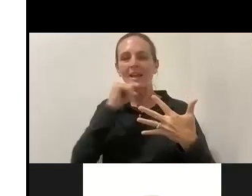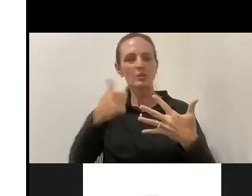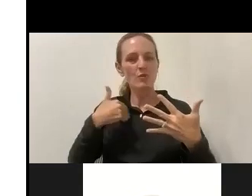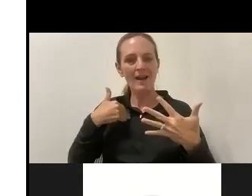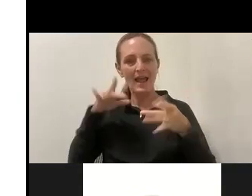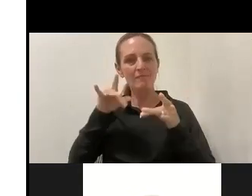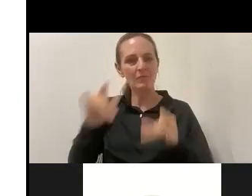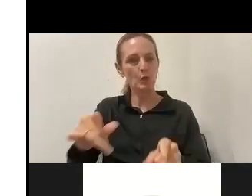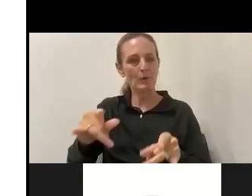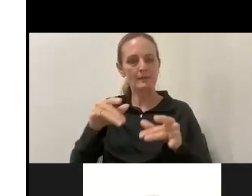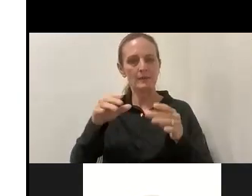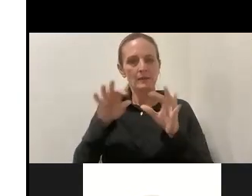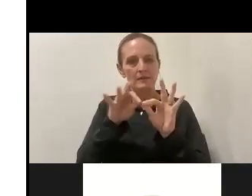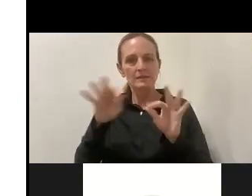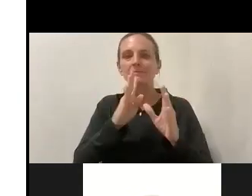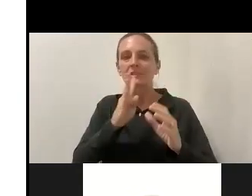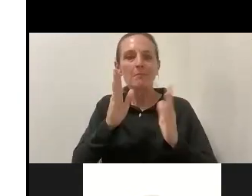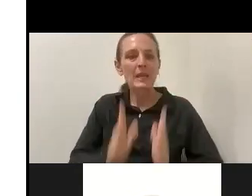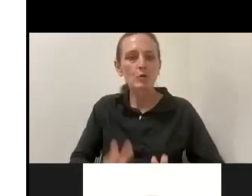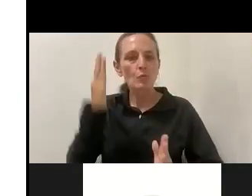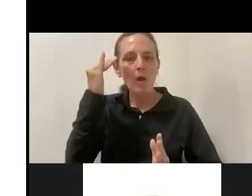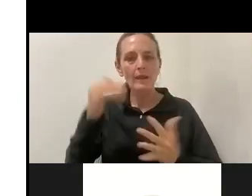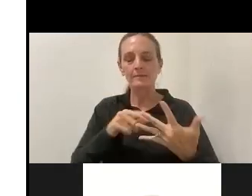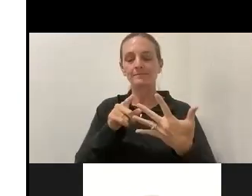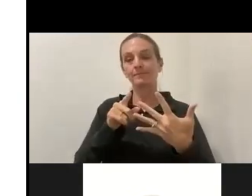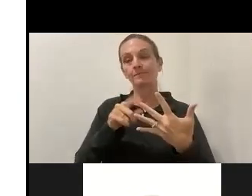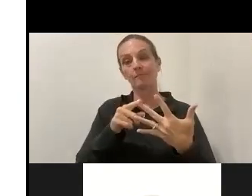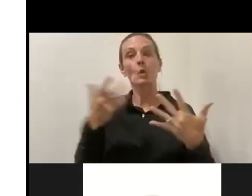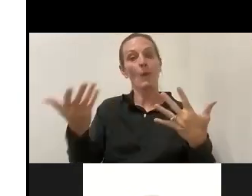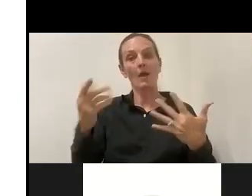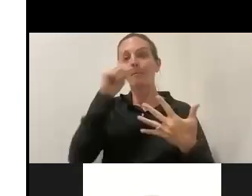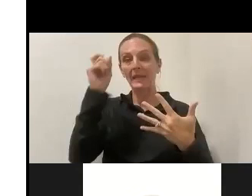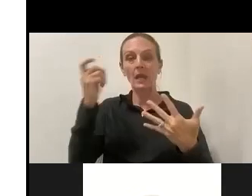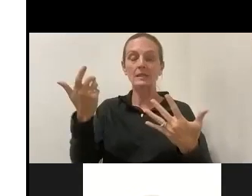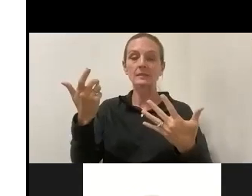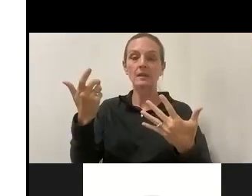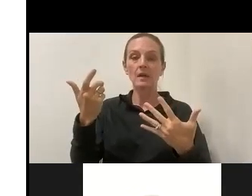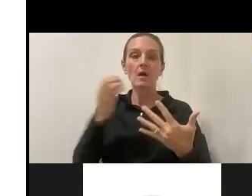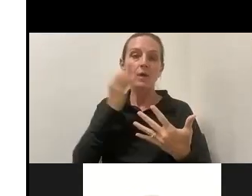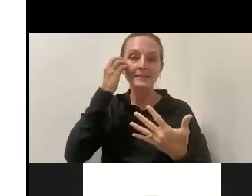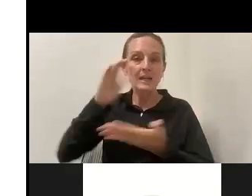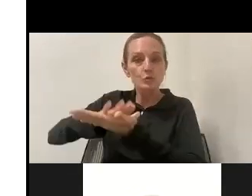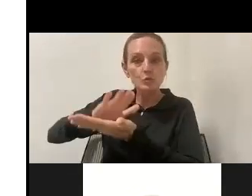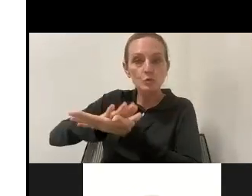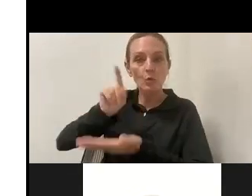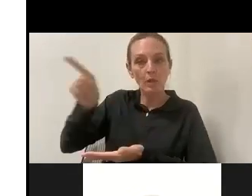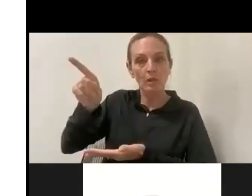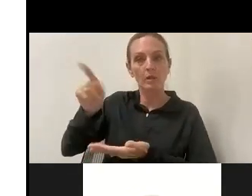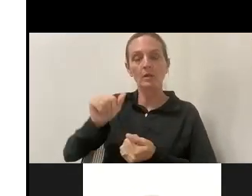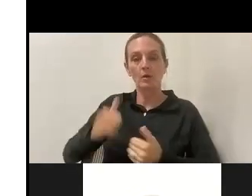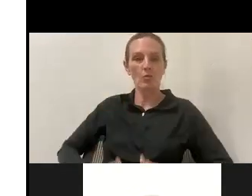Well we don't have very many fluent speakers because of residential school and other colonial